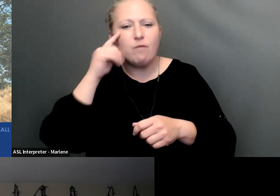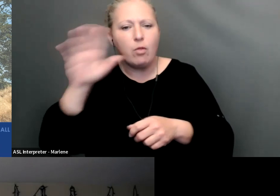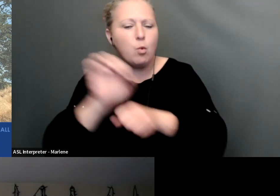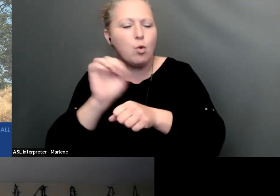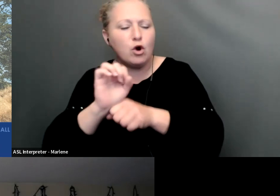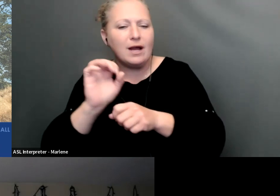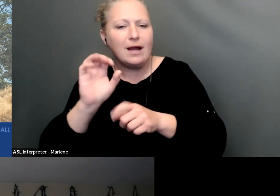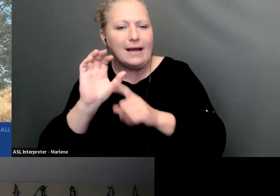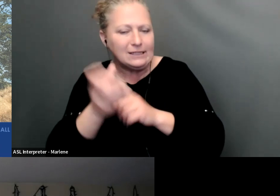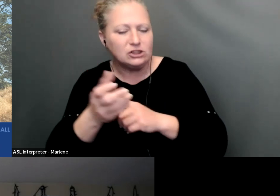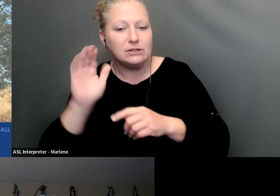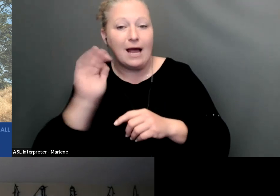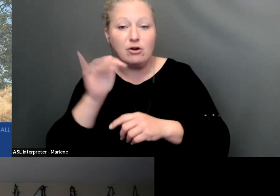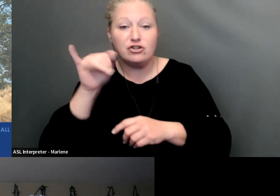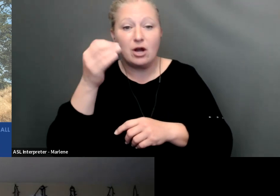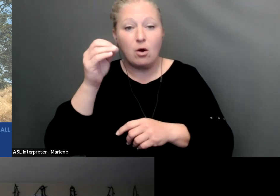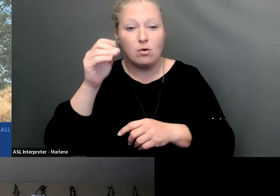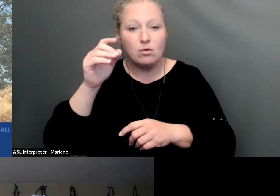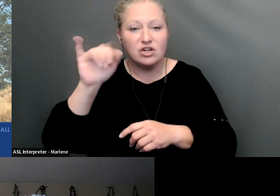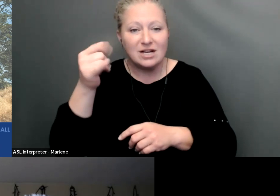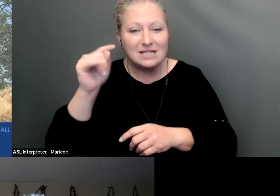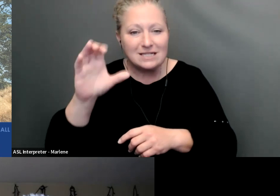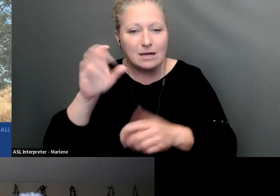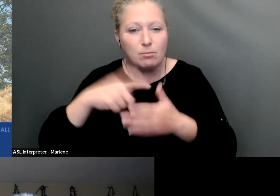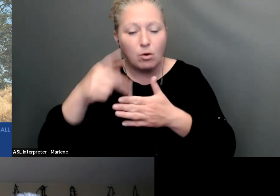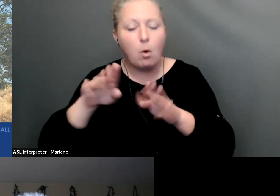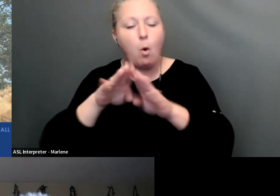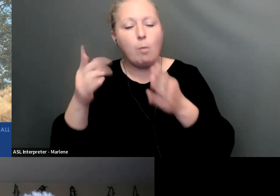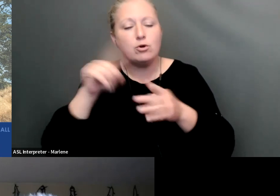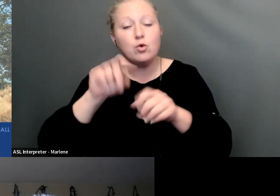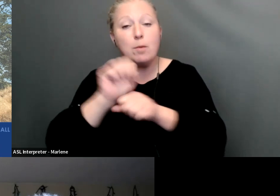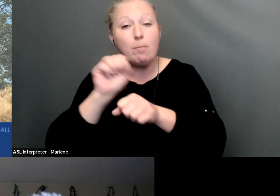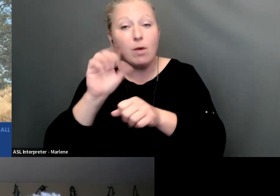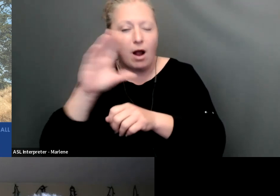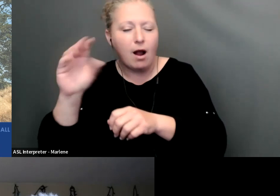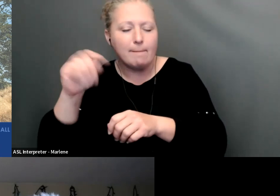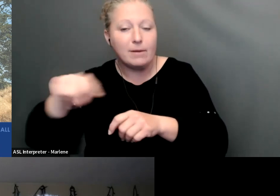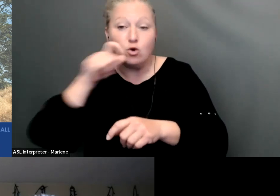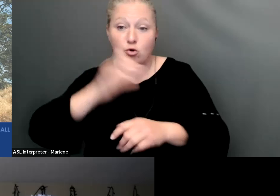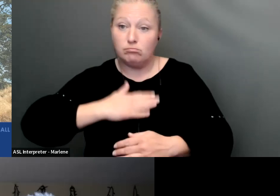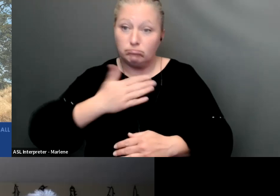JATC program that is open to those employers who currently do or are willing to enter into